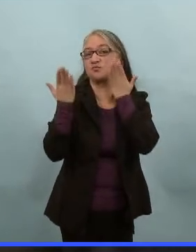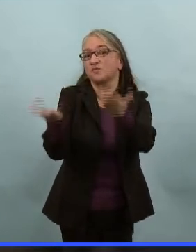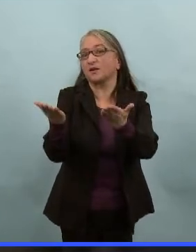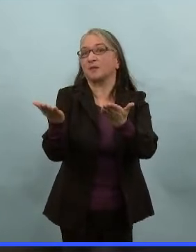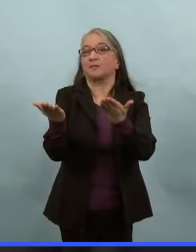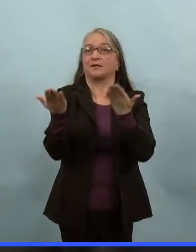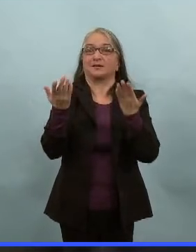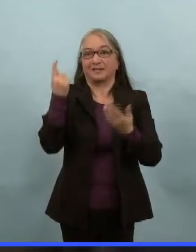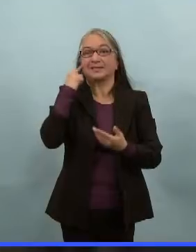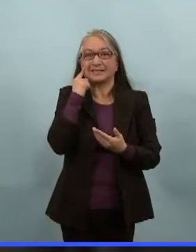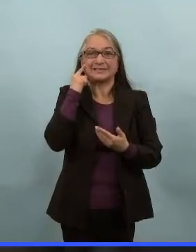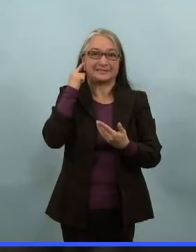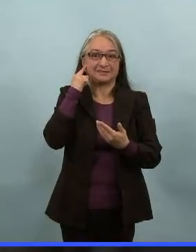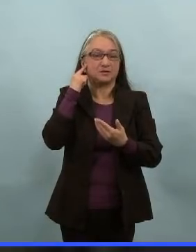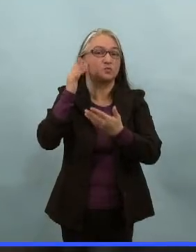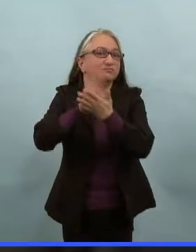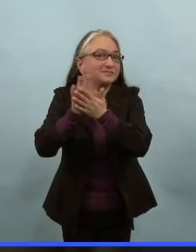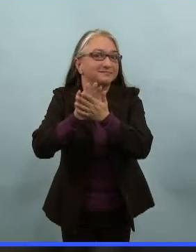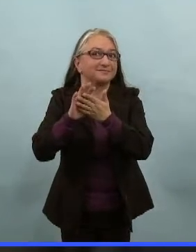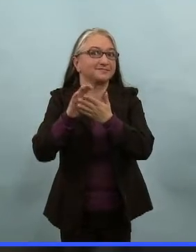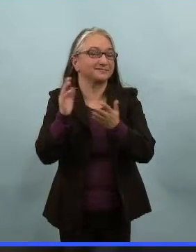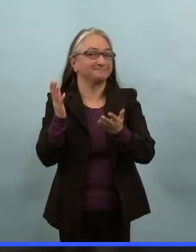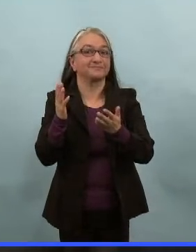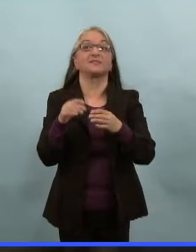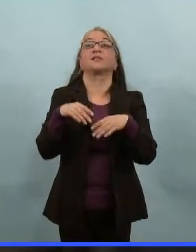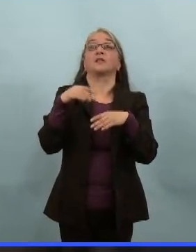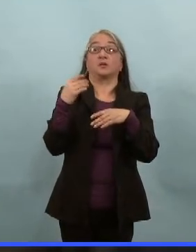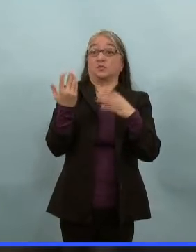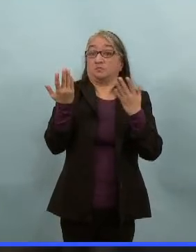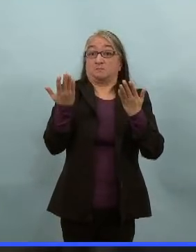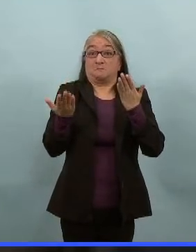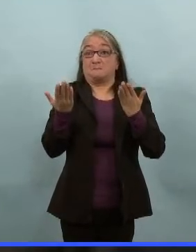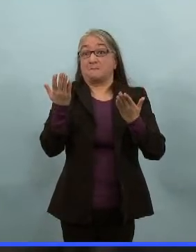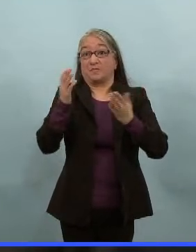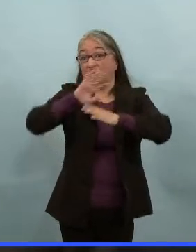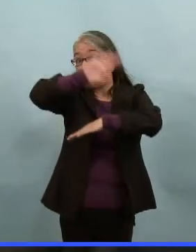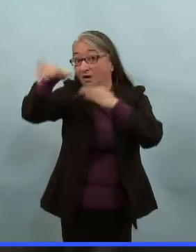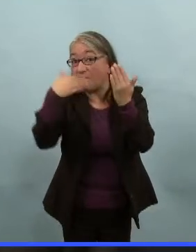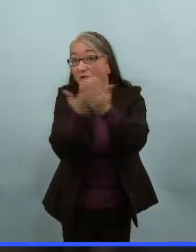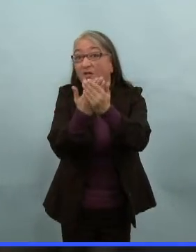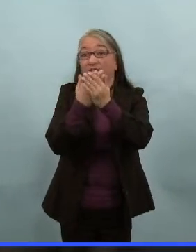so we use every piece of information that we can get hands on to to determine what is the best approach